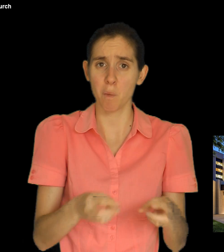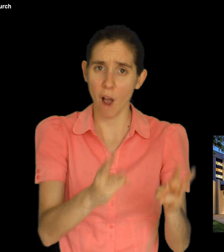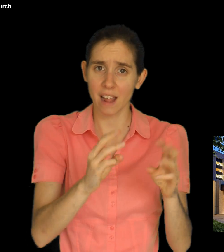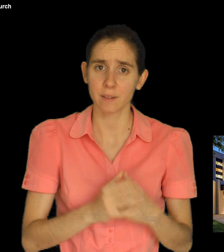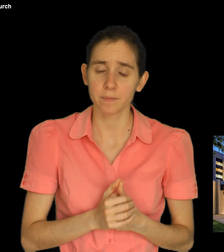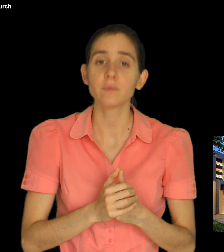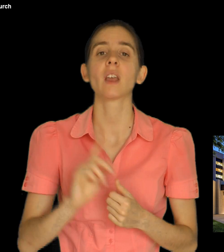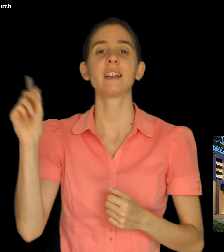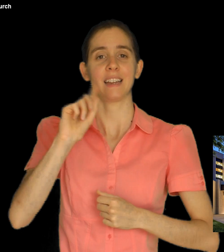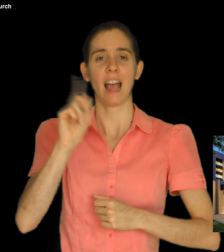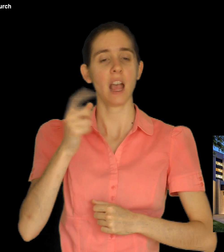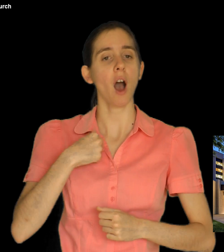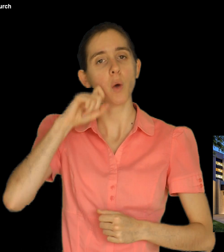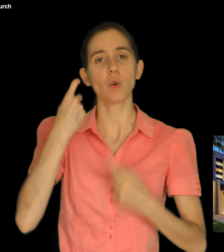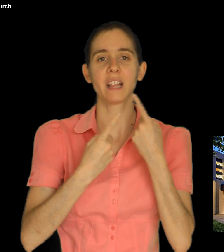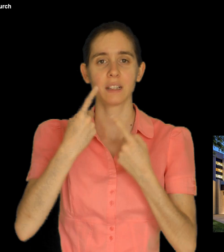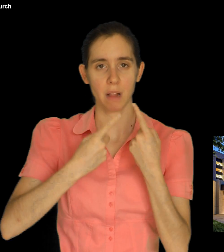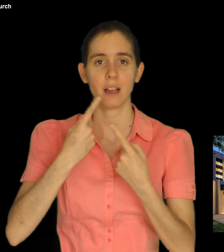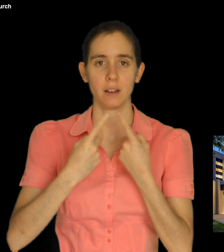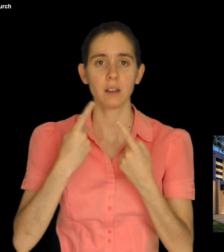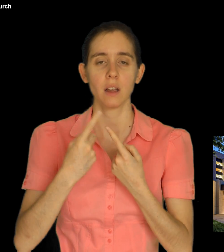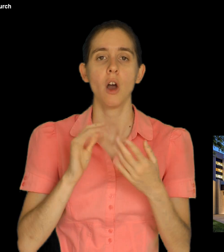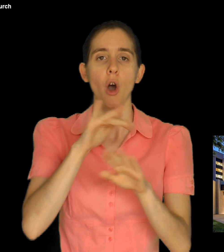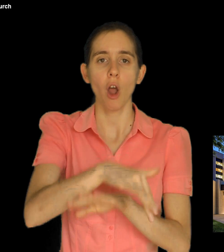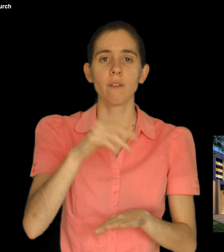I am going to tell you about CAD and